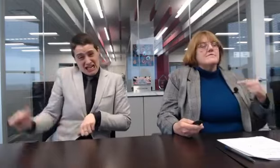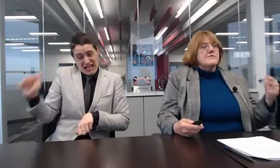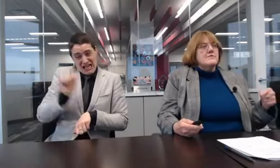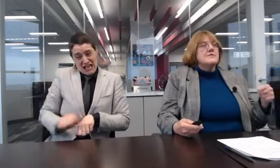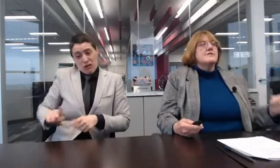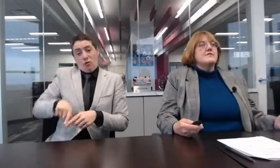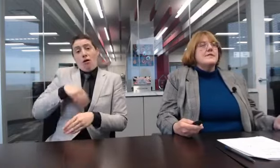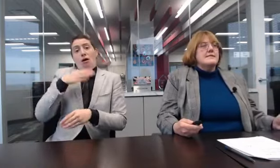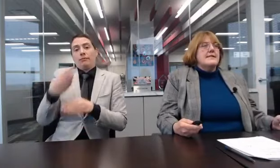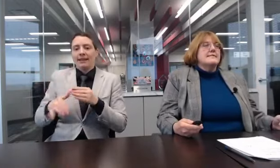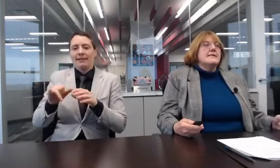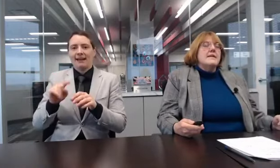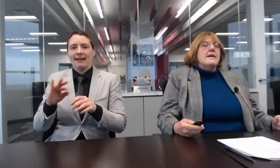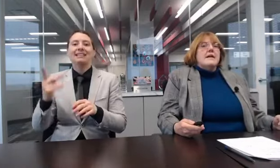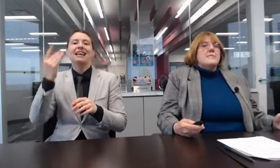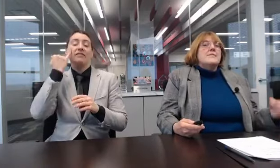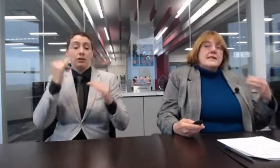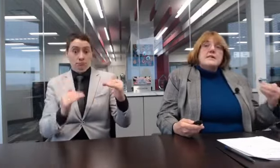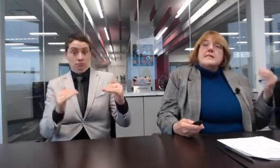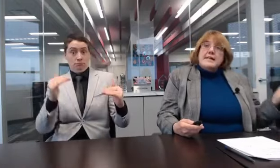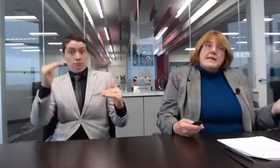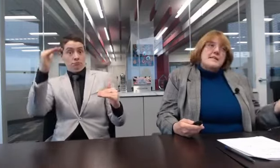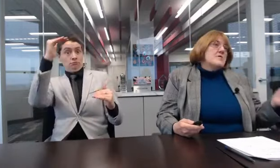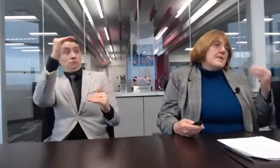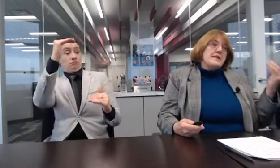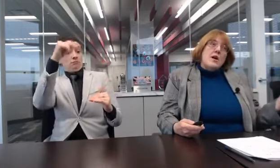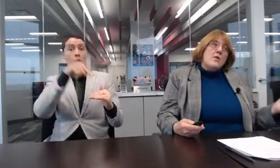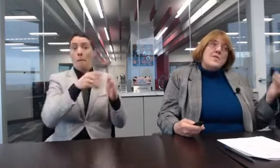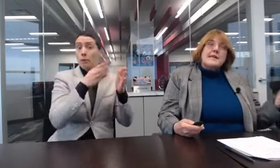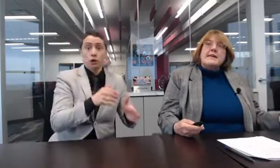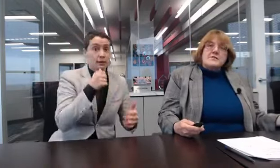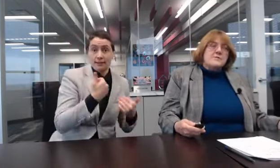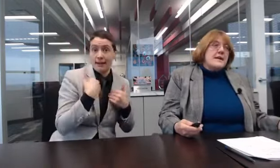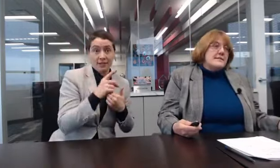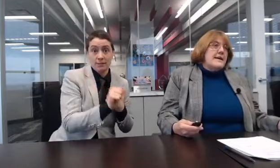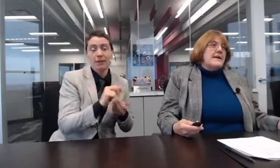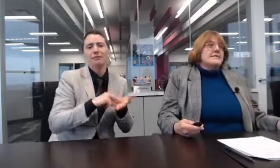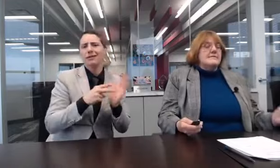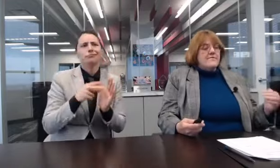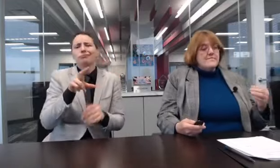or use to do that task, then again it would be no, they can't do that task.